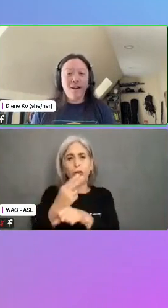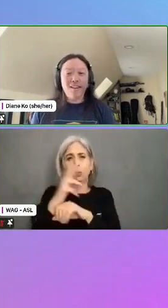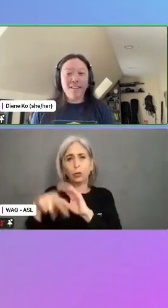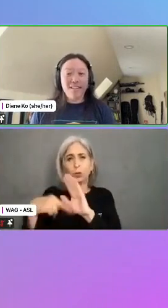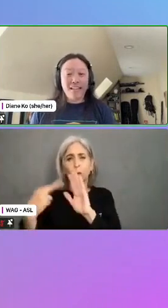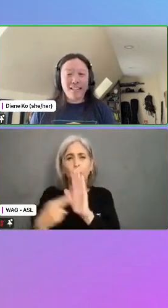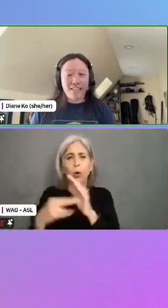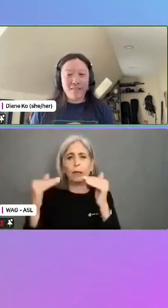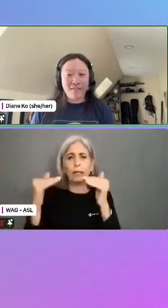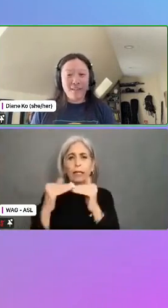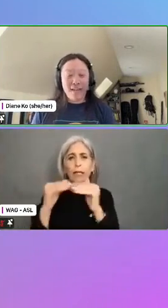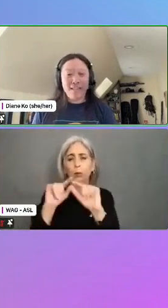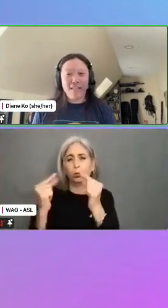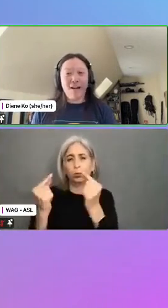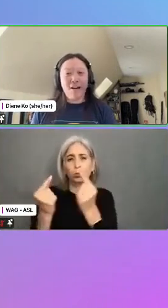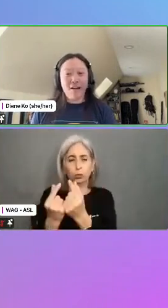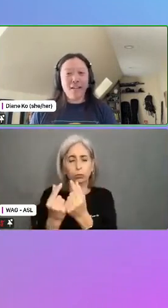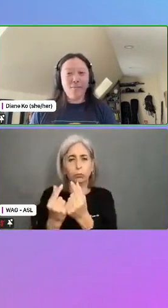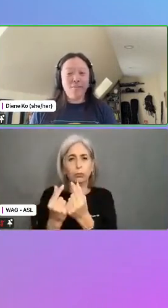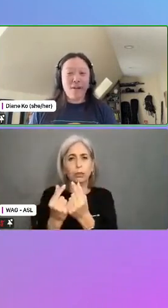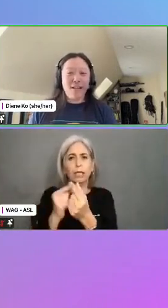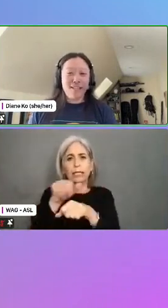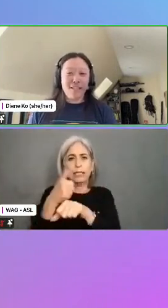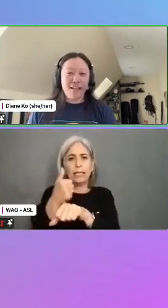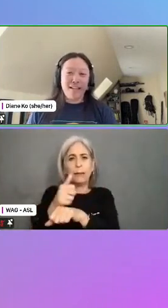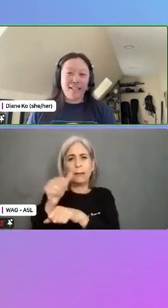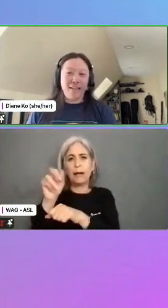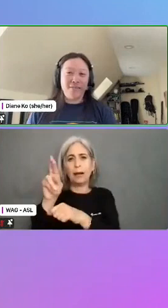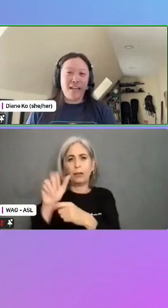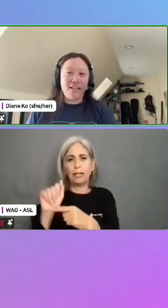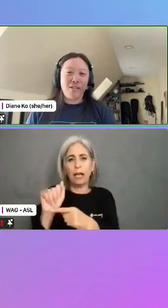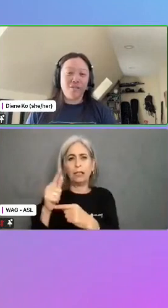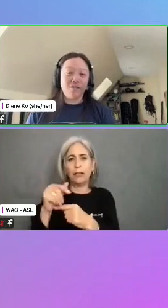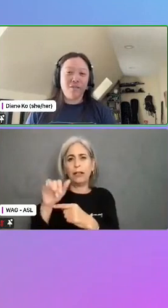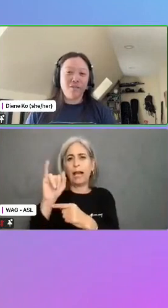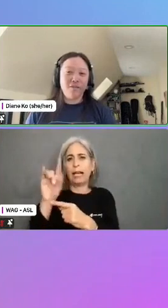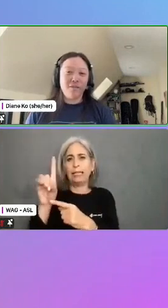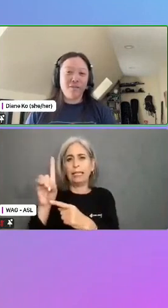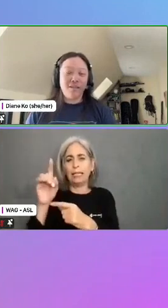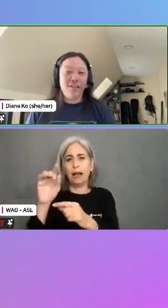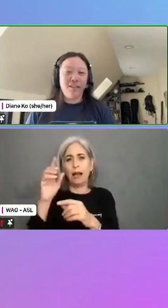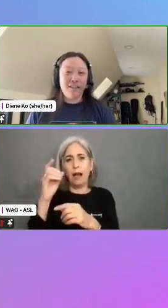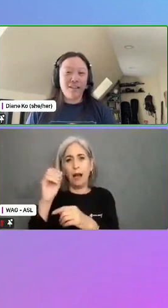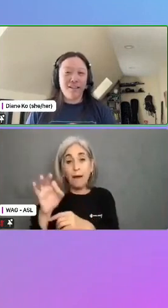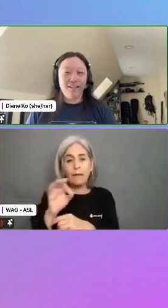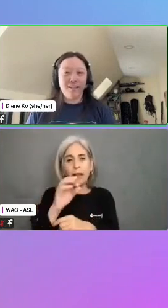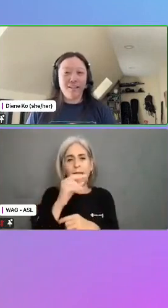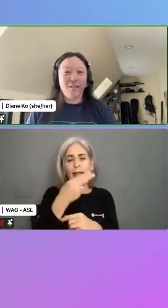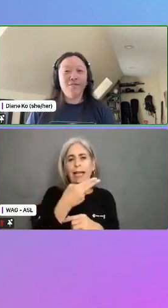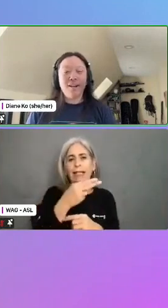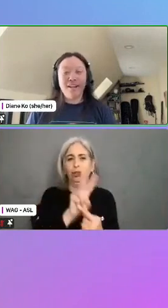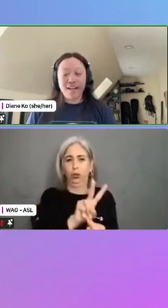simpler cases where you only have to go one level deep to access a Dom element. But that may not always be the